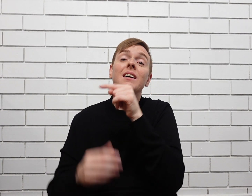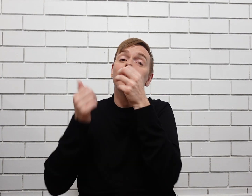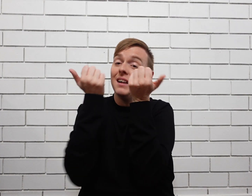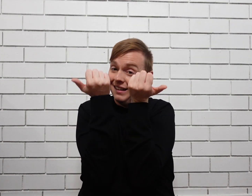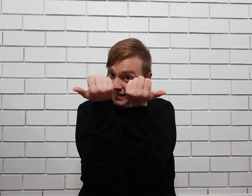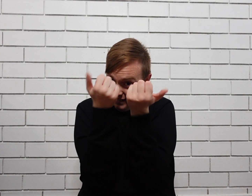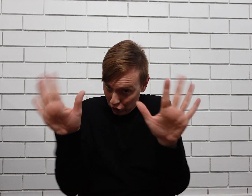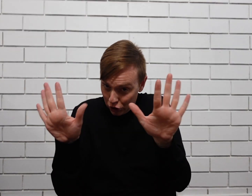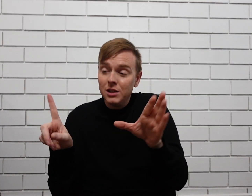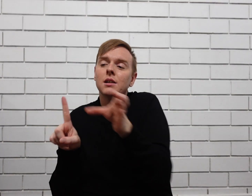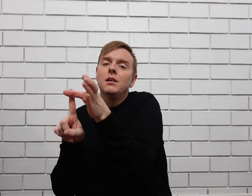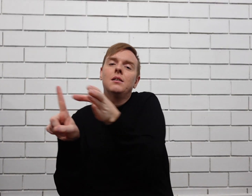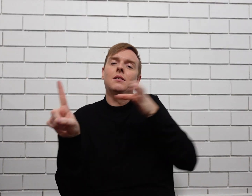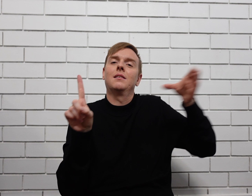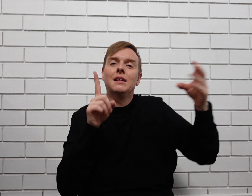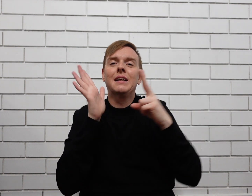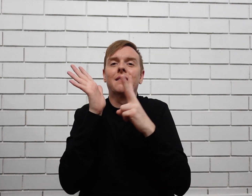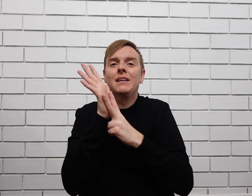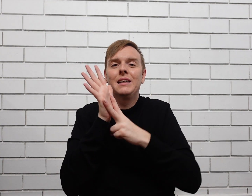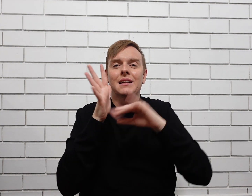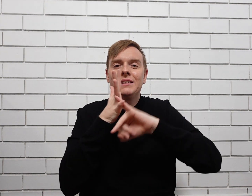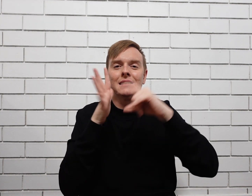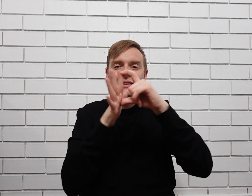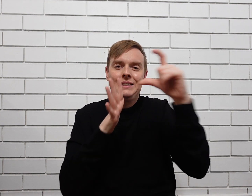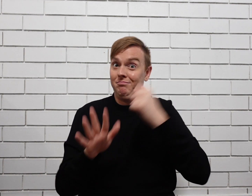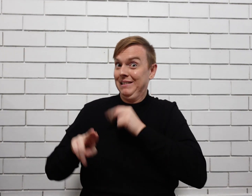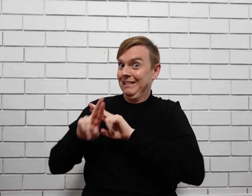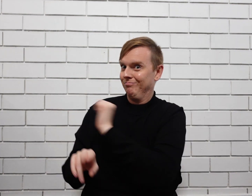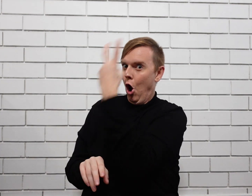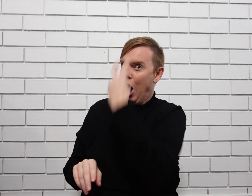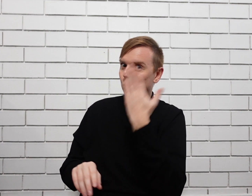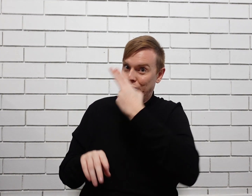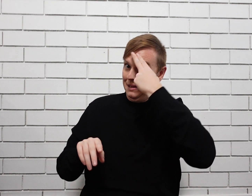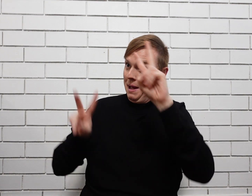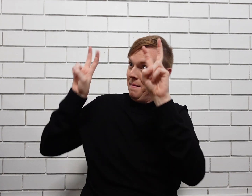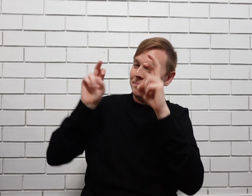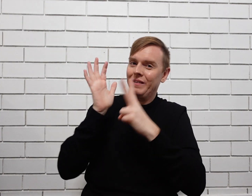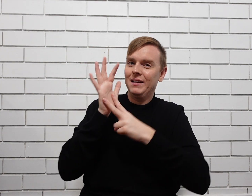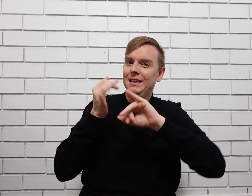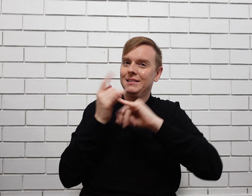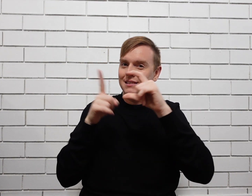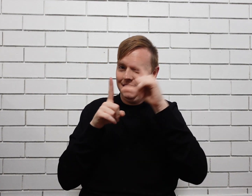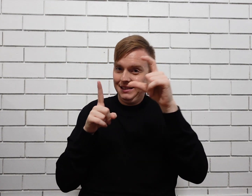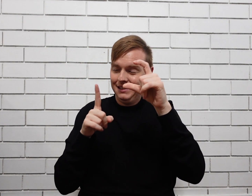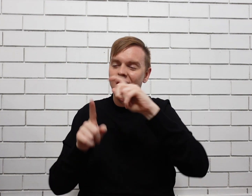Then he moved to VSDC (the name orginally was Victorian School for Deaf Children),